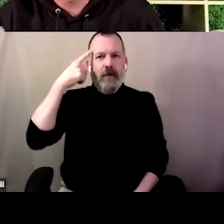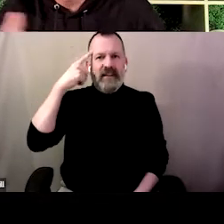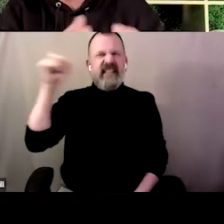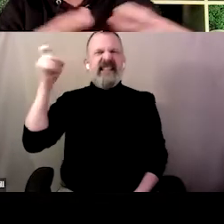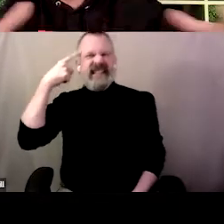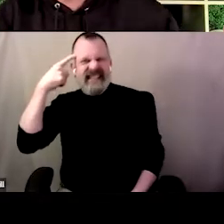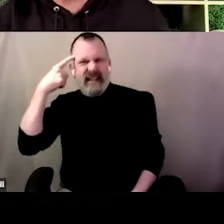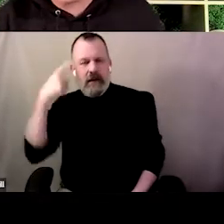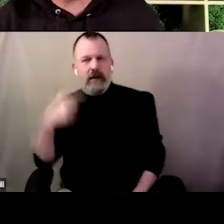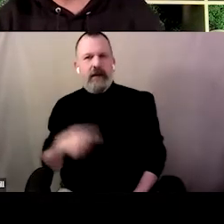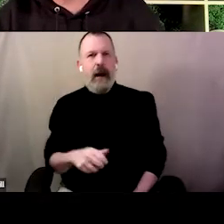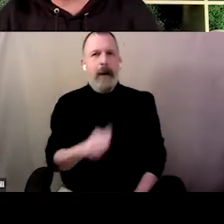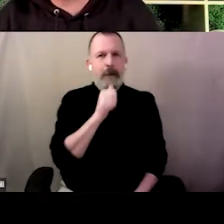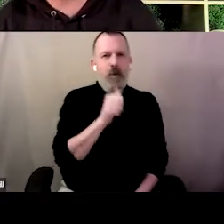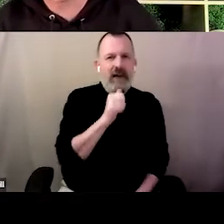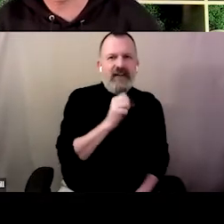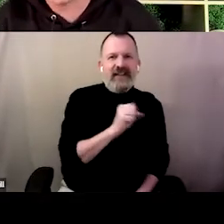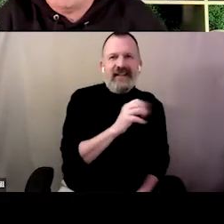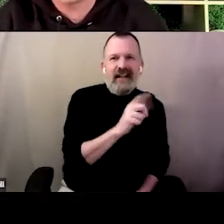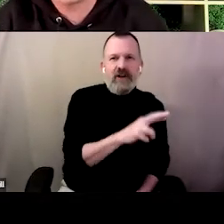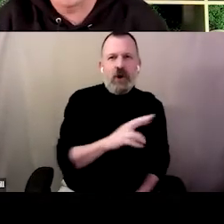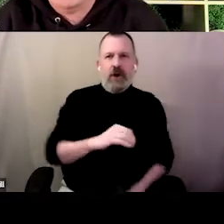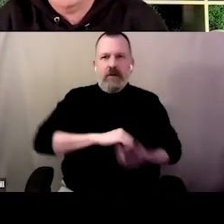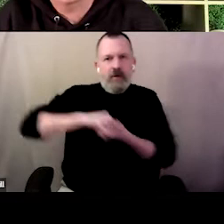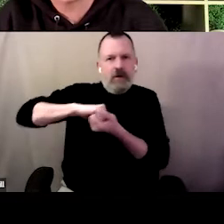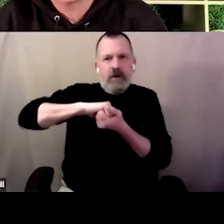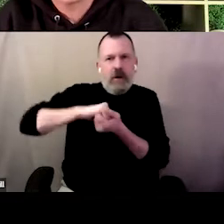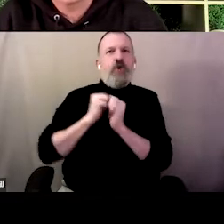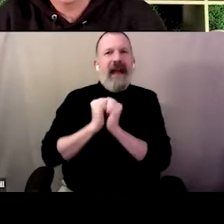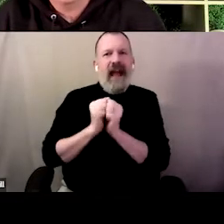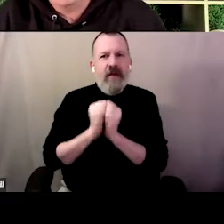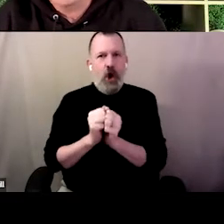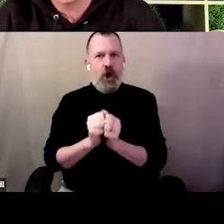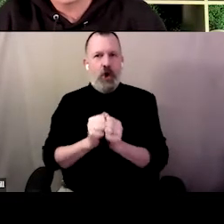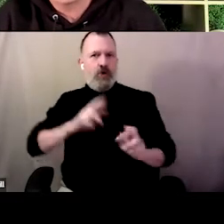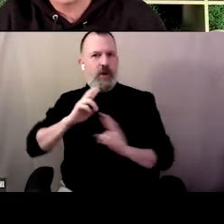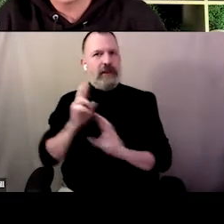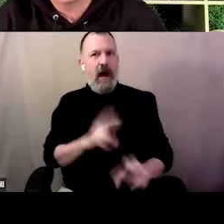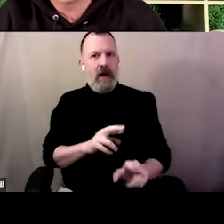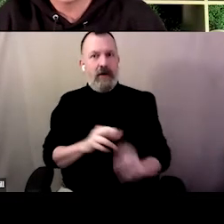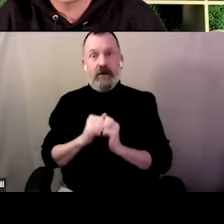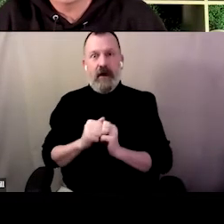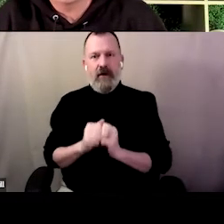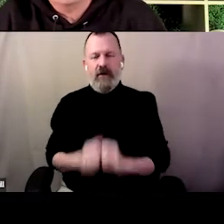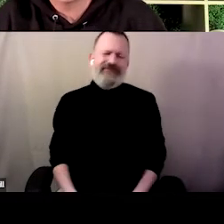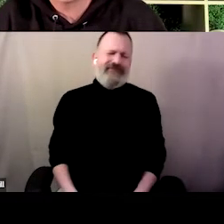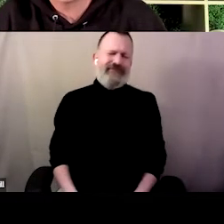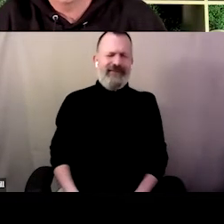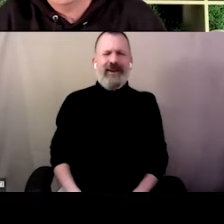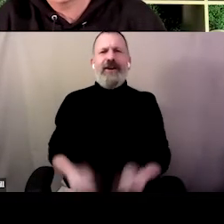all to work together in a coordinated response and CalebBarlow: You know, in a lot of ways you could argue that you know politics. Well, I guess.